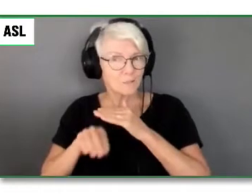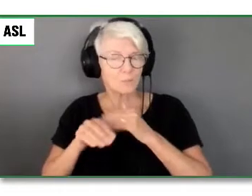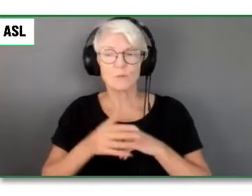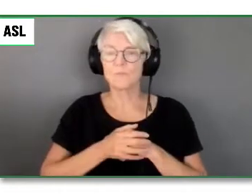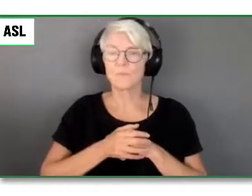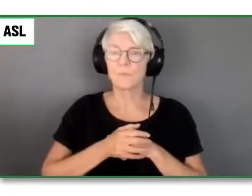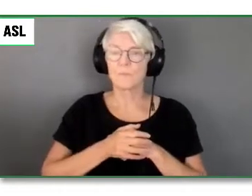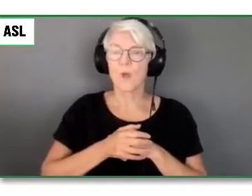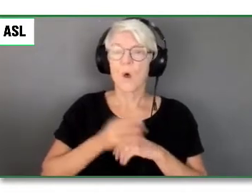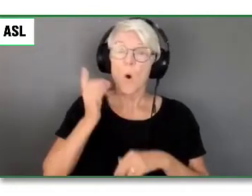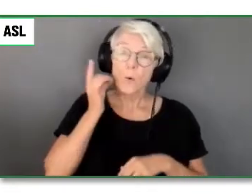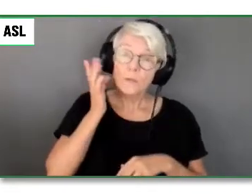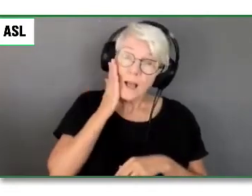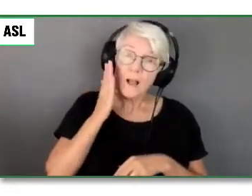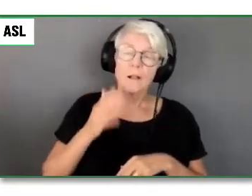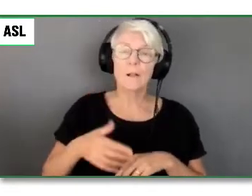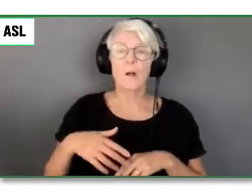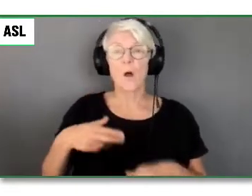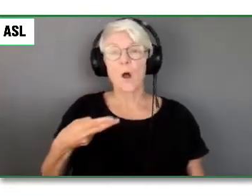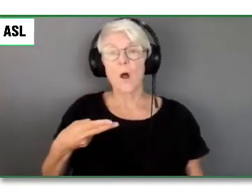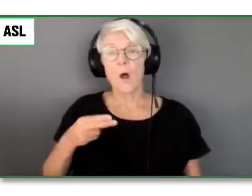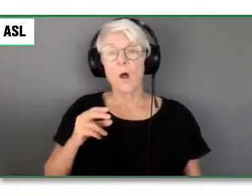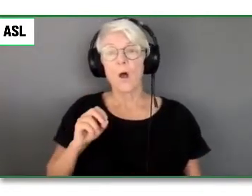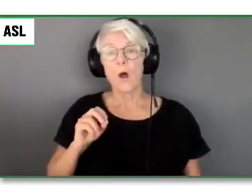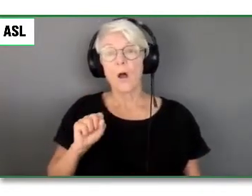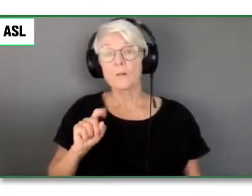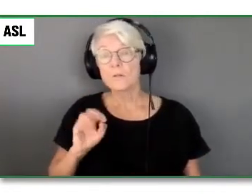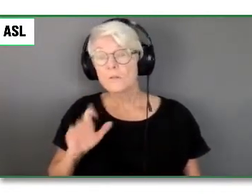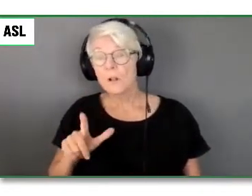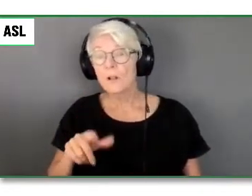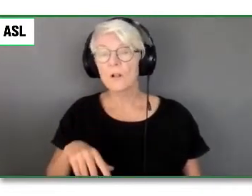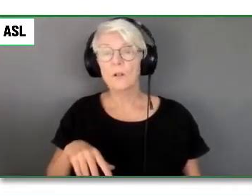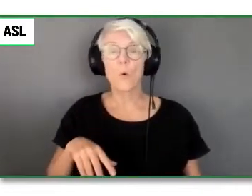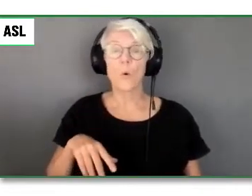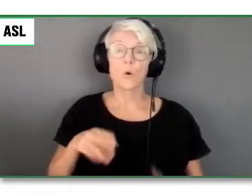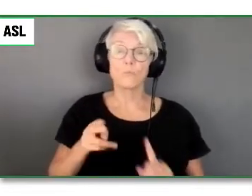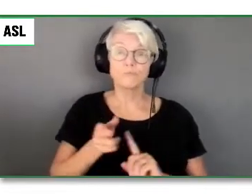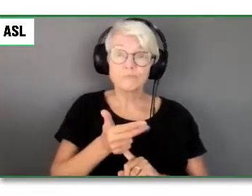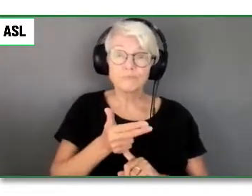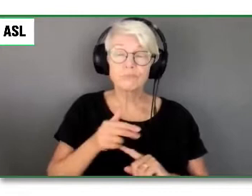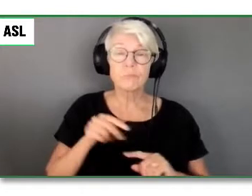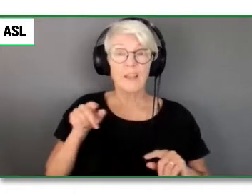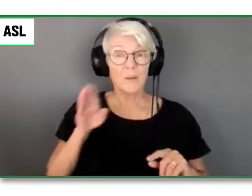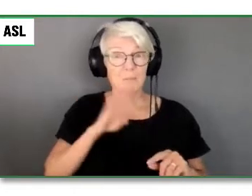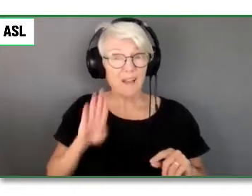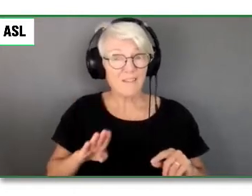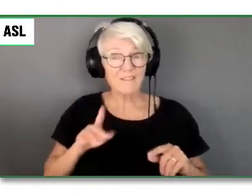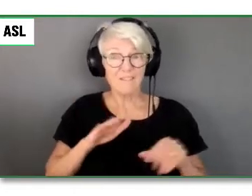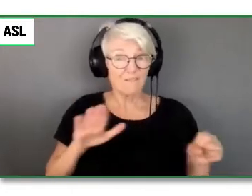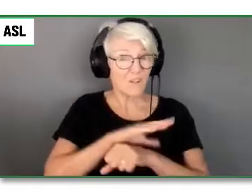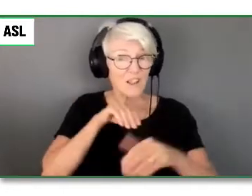in Banff that is that is totally wheelchair accessible. I do know that there's a place in